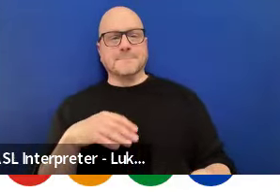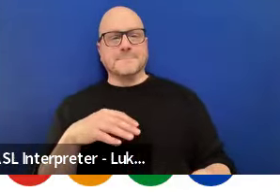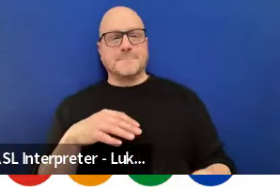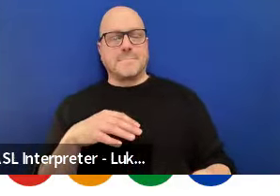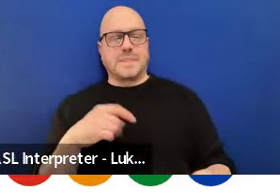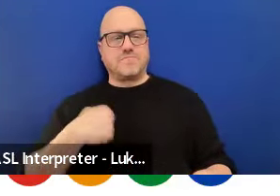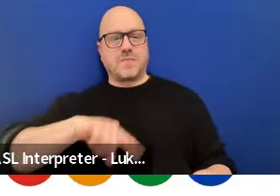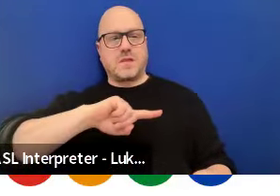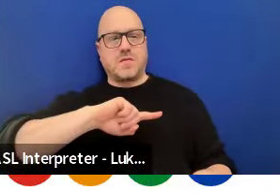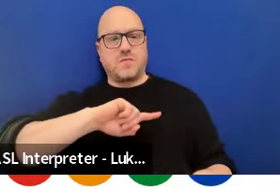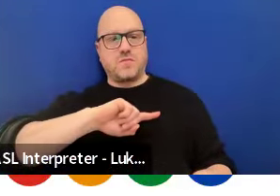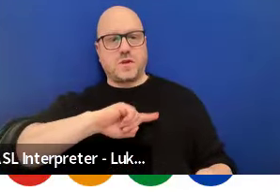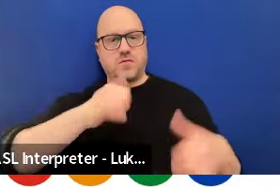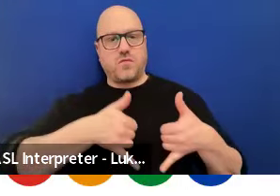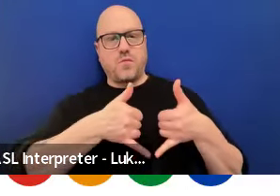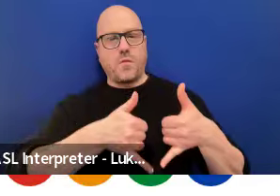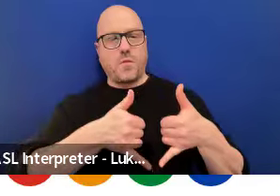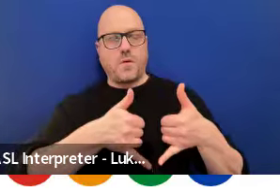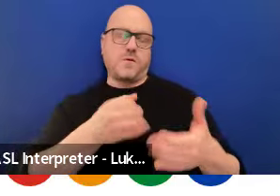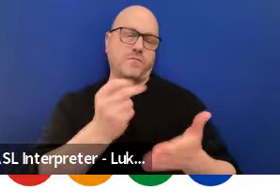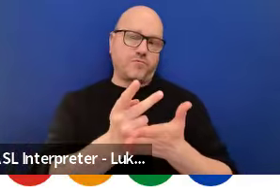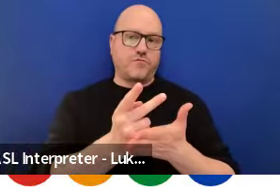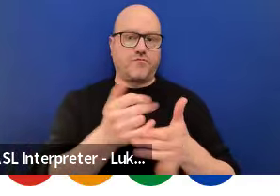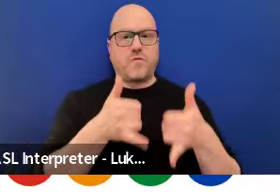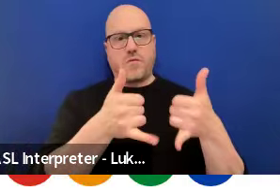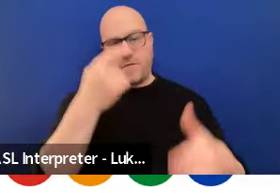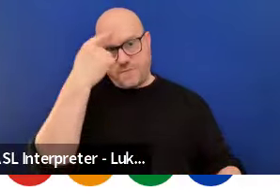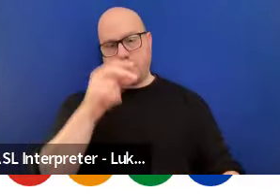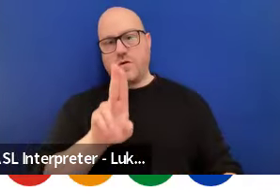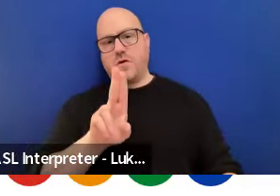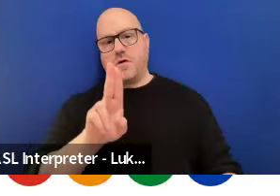BEFORE, I BELIEVE.